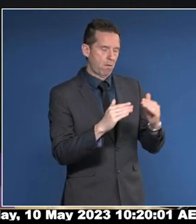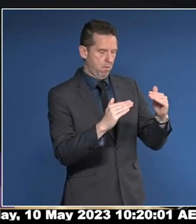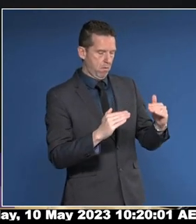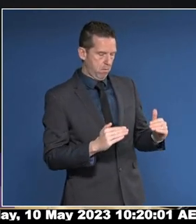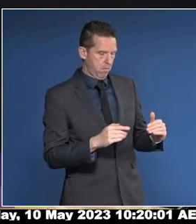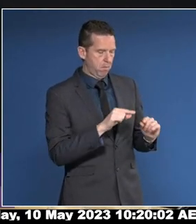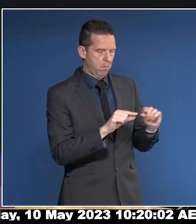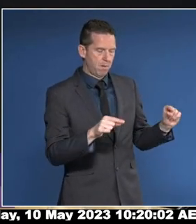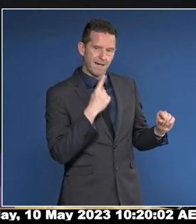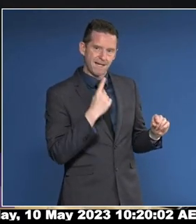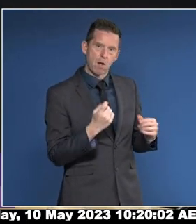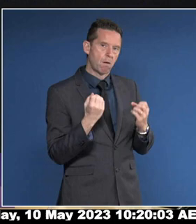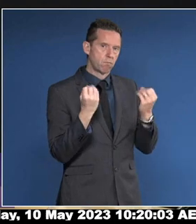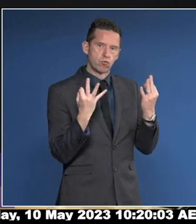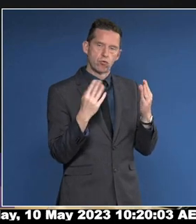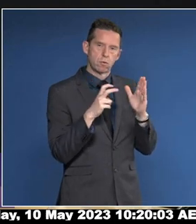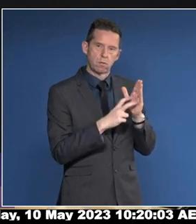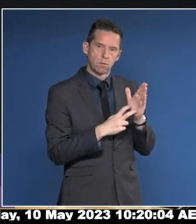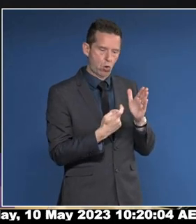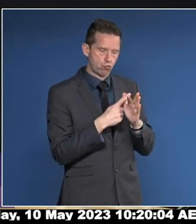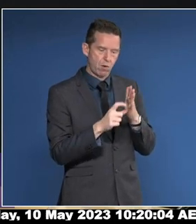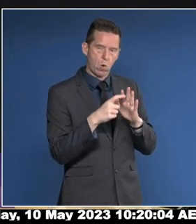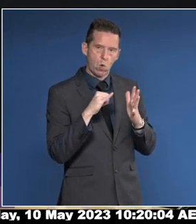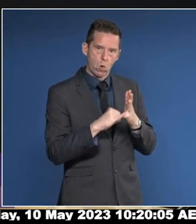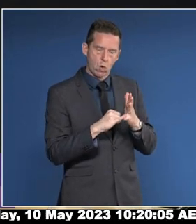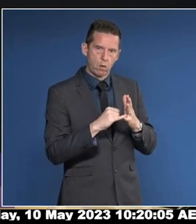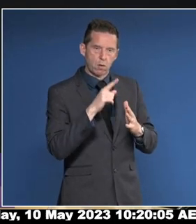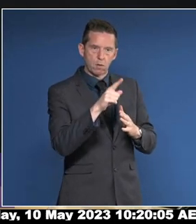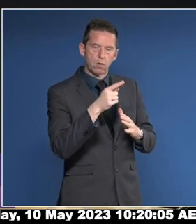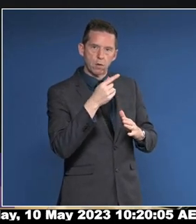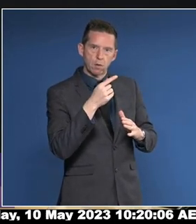'There were no records the Department of Child Safety received any child protection